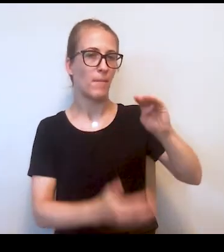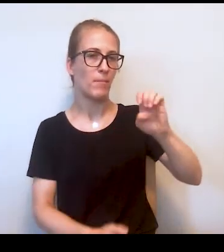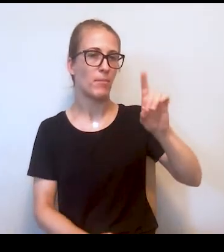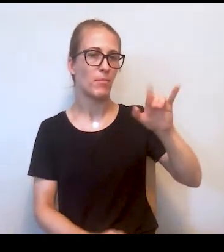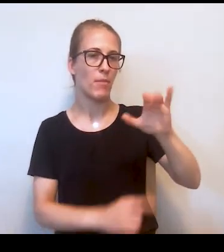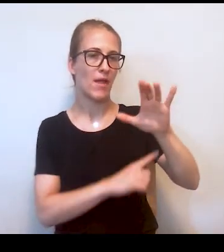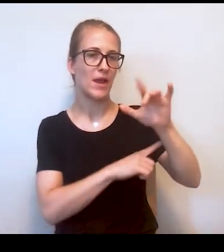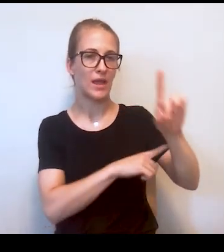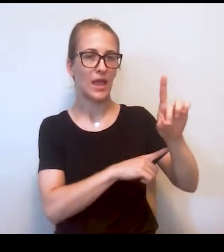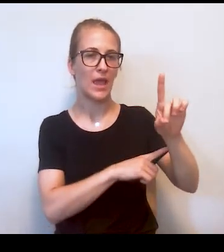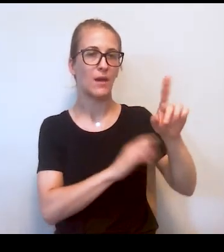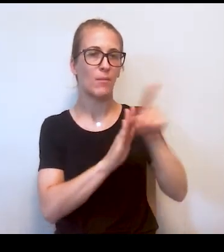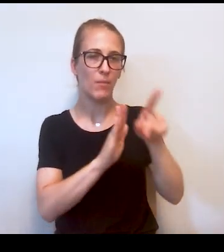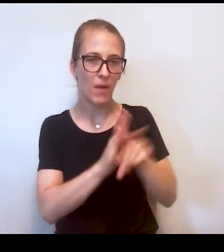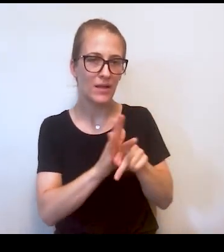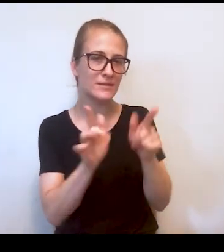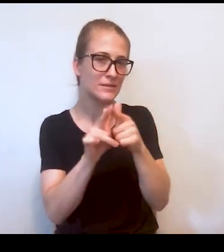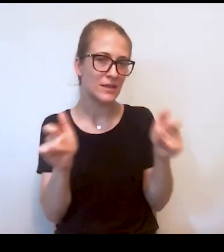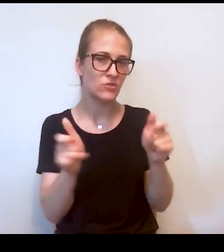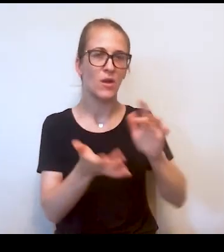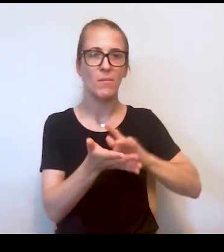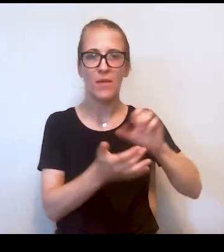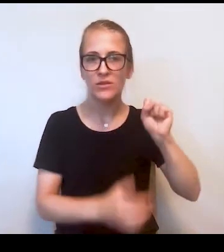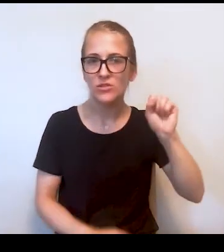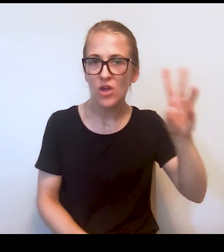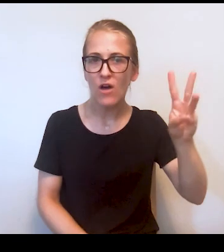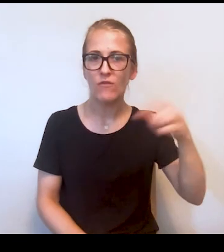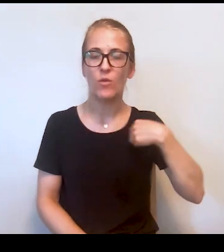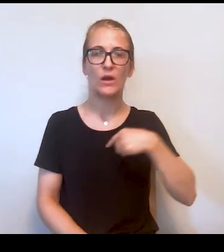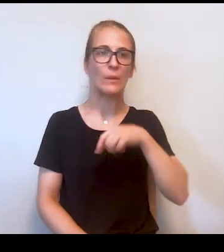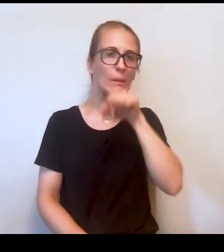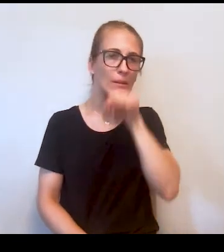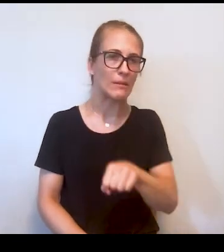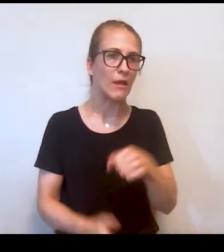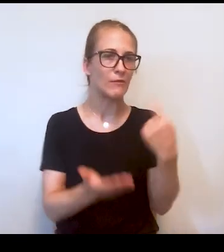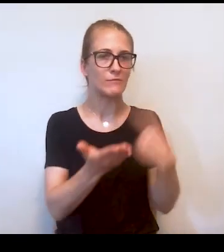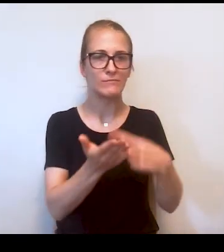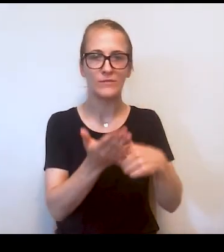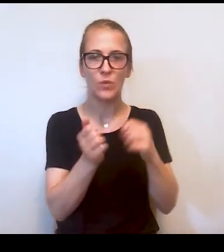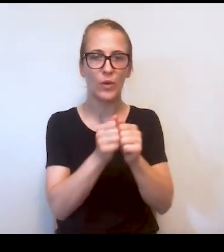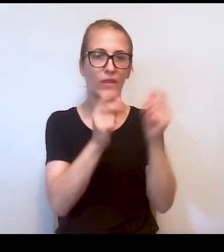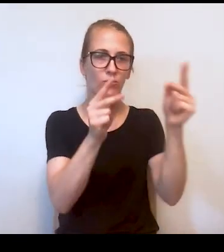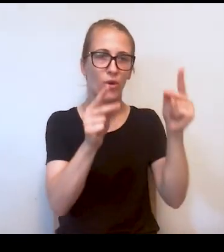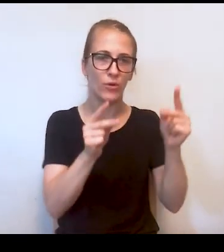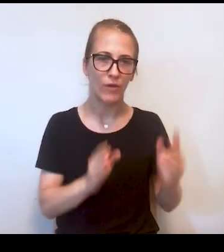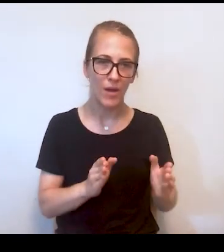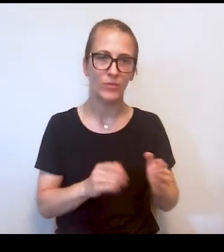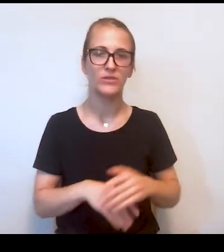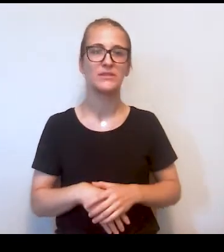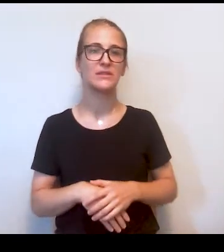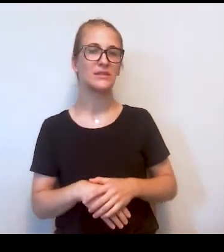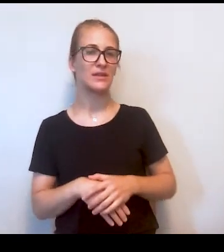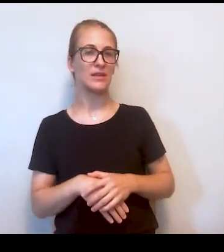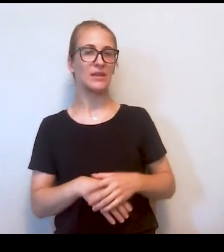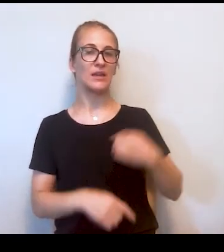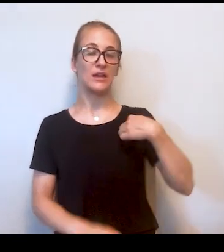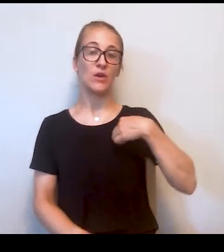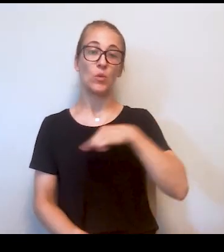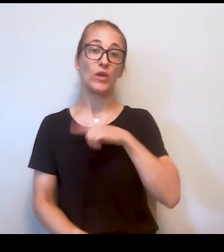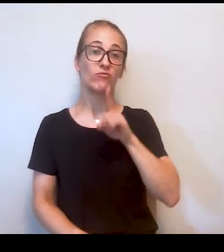[L] But in general, we just need the resources to keep this going and build it to the global movement